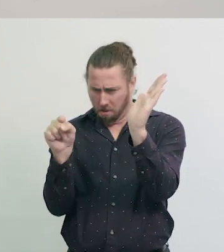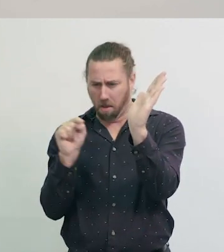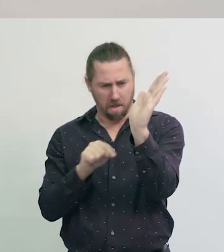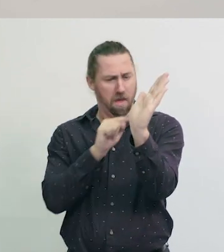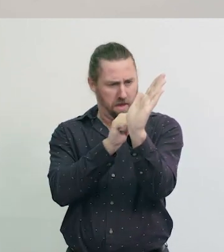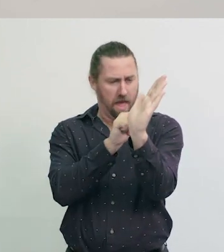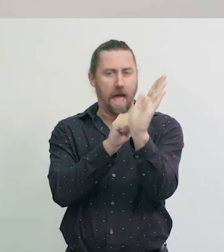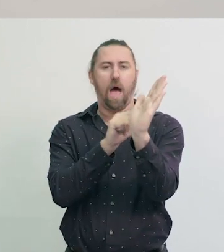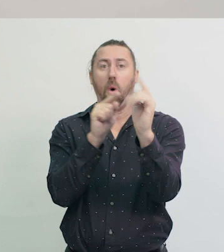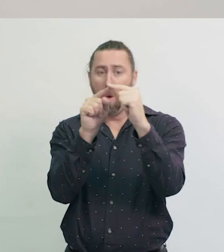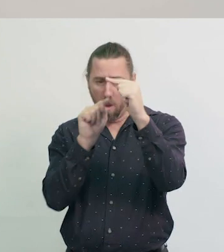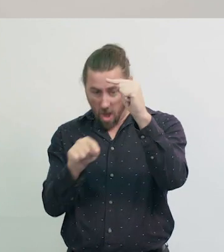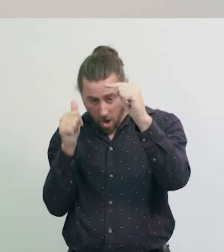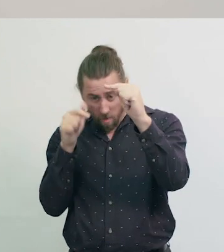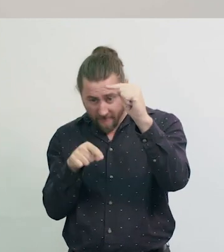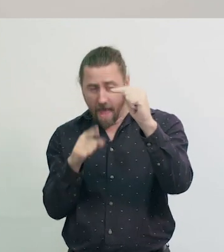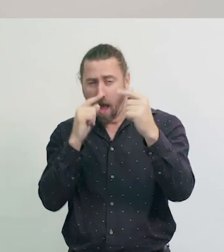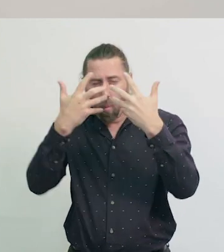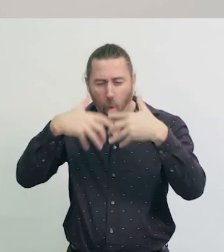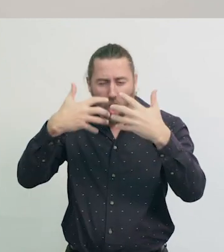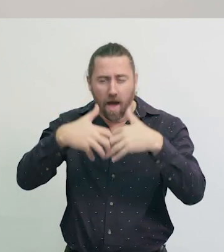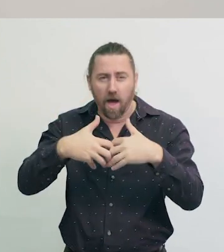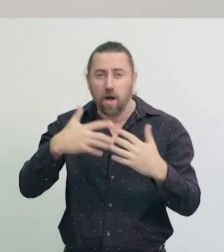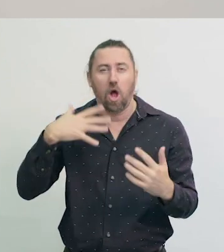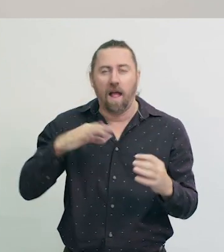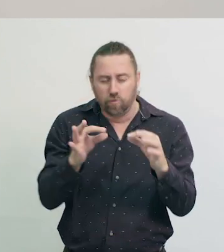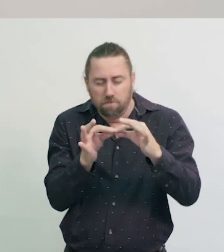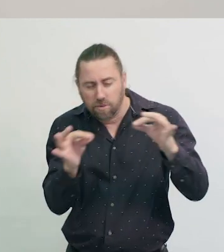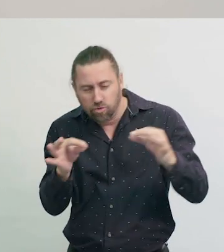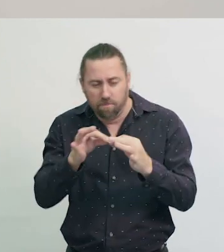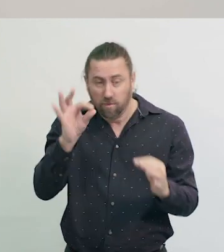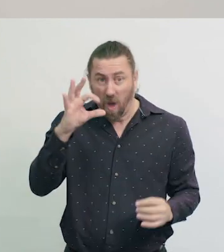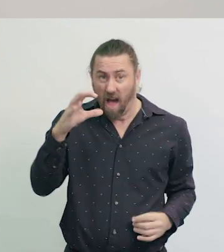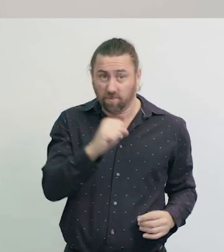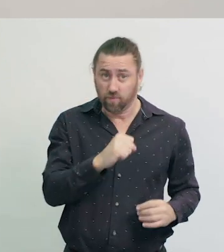by looking at the opposite angle, without having to measure with a protractor.